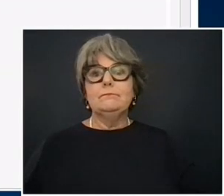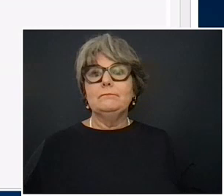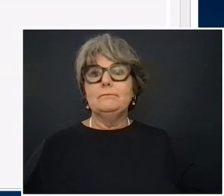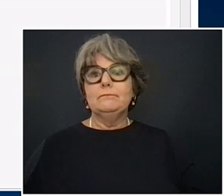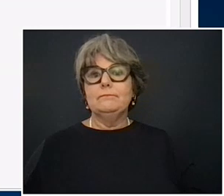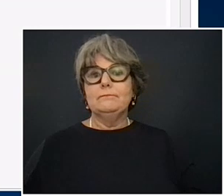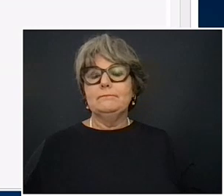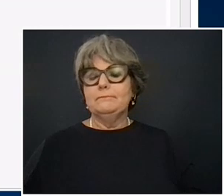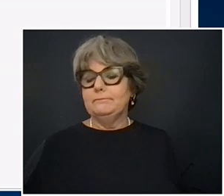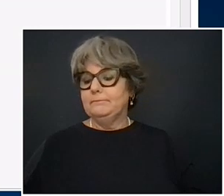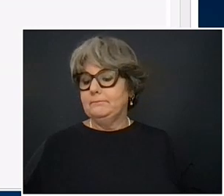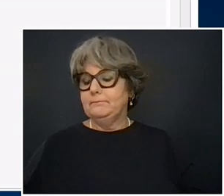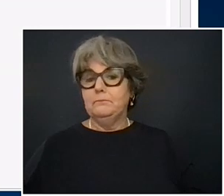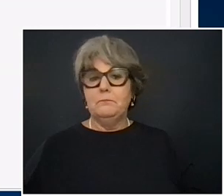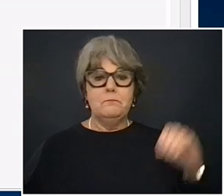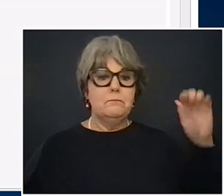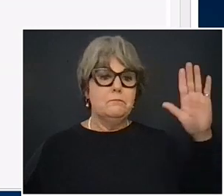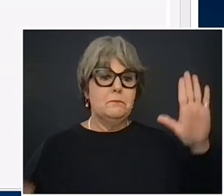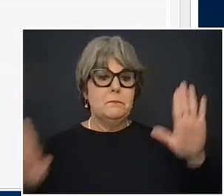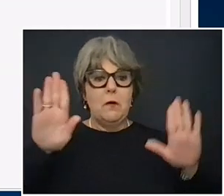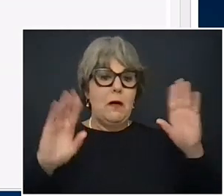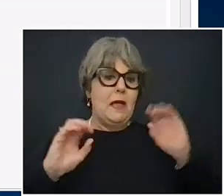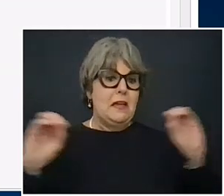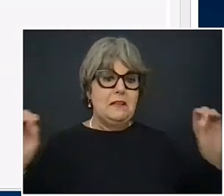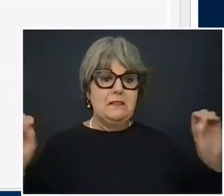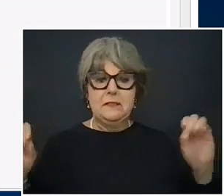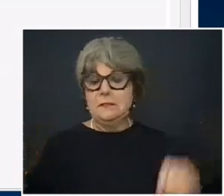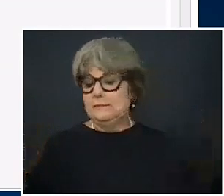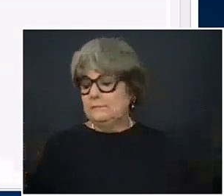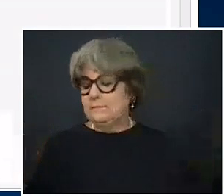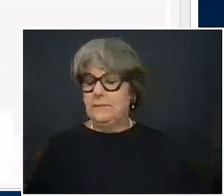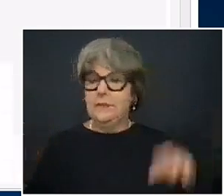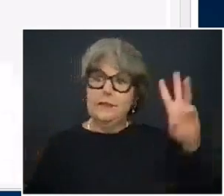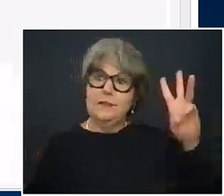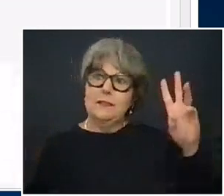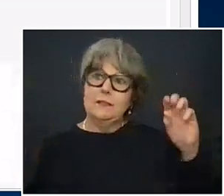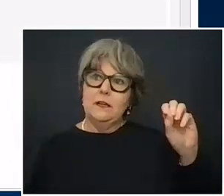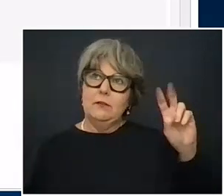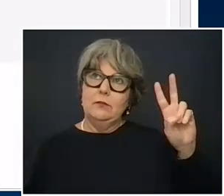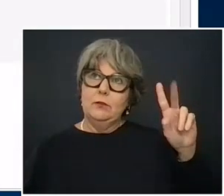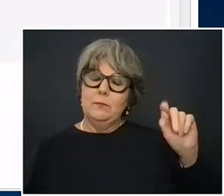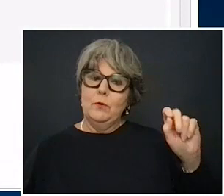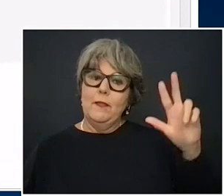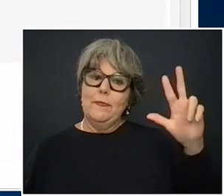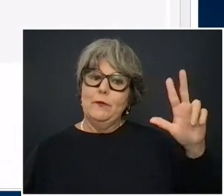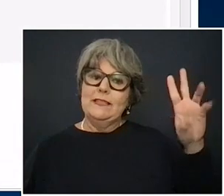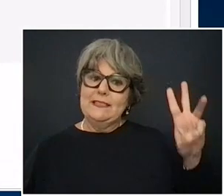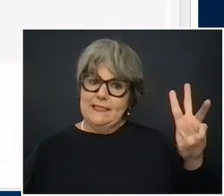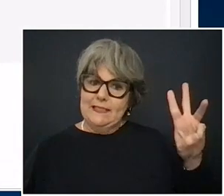Not seeing any hands. So 602.36. Looks like we have some changes there.